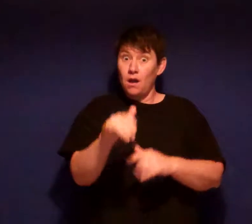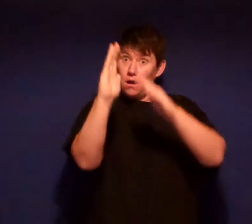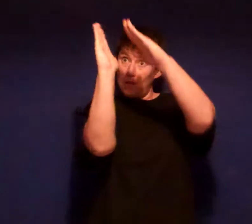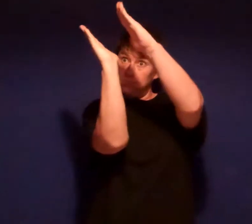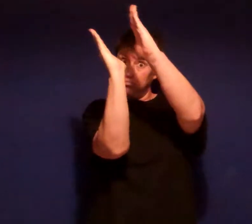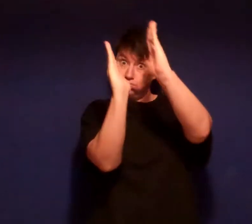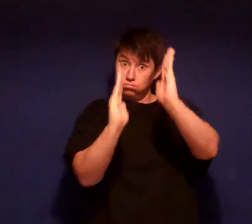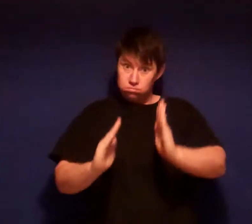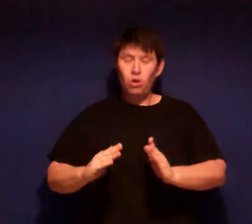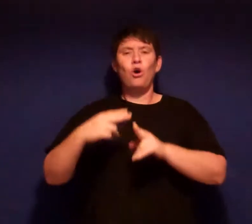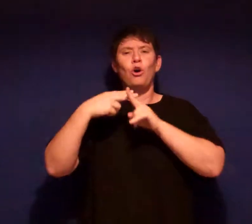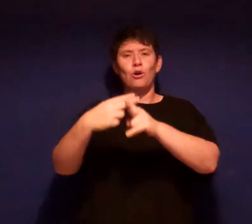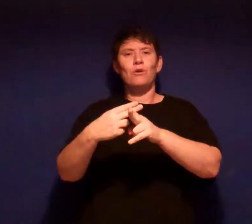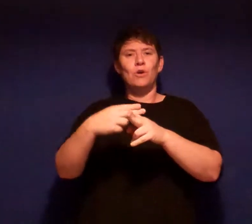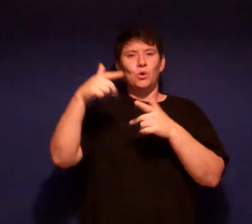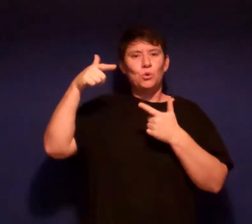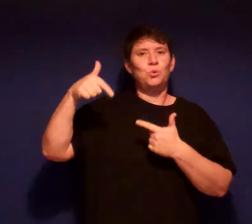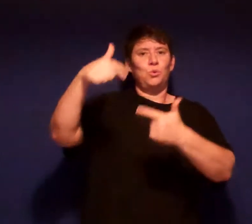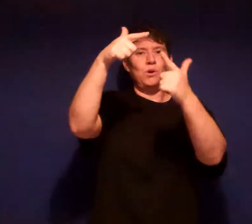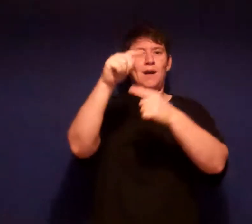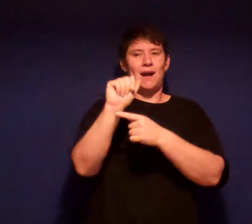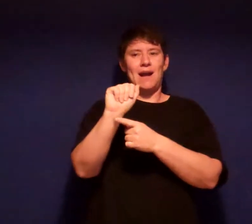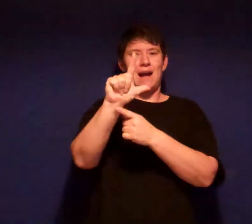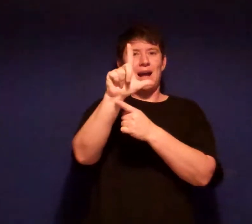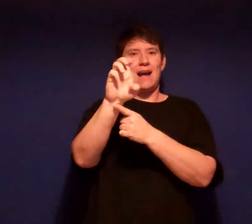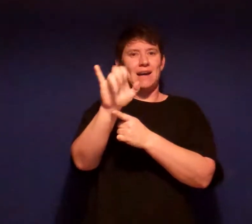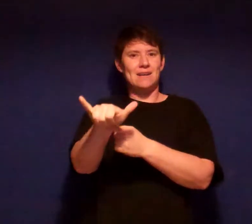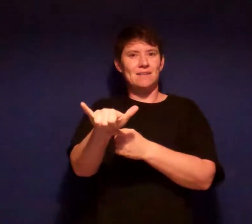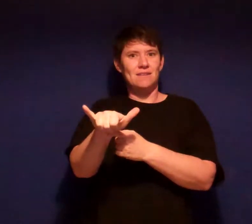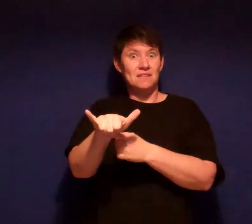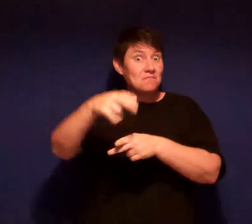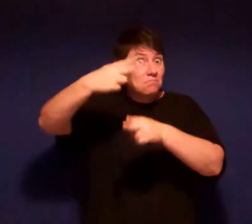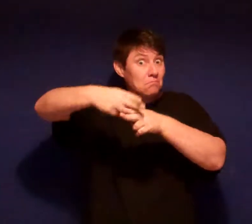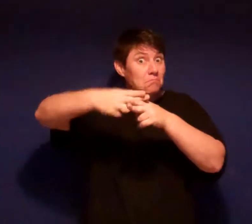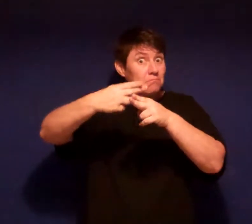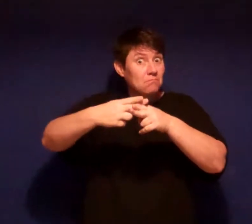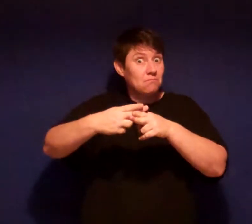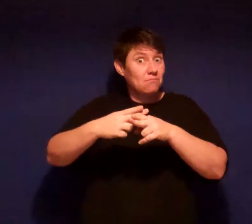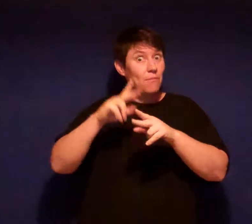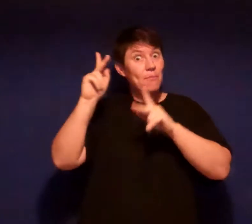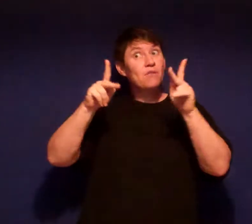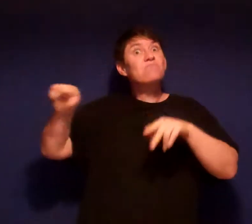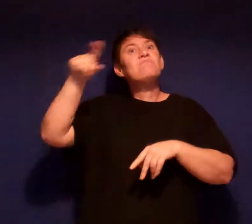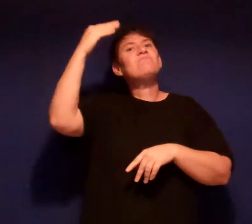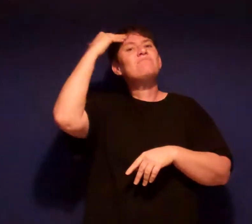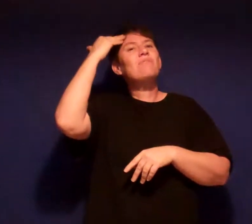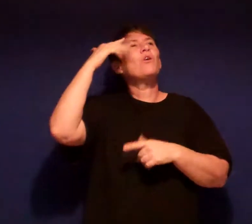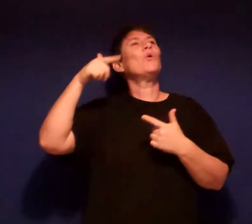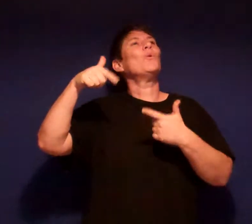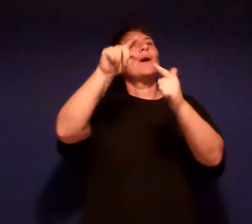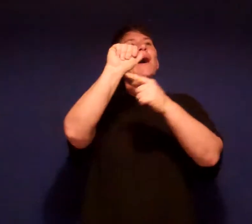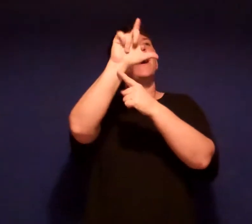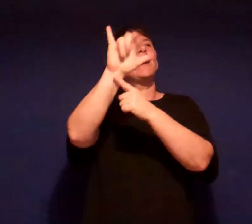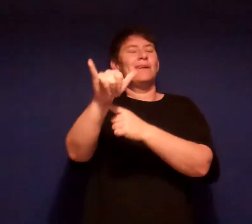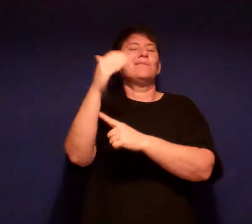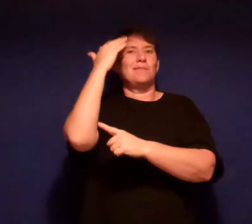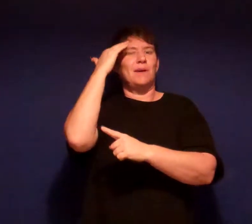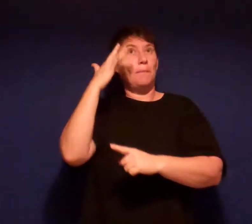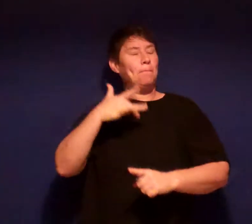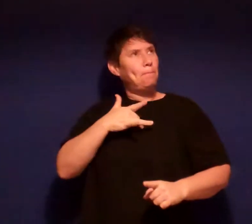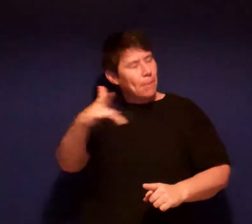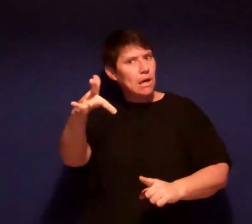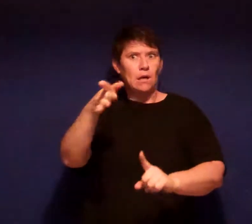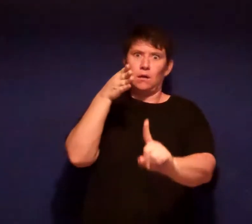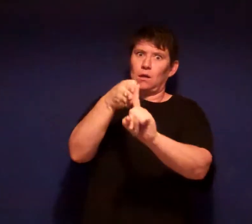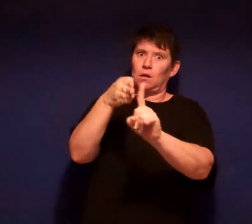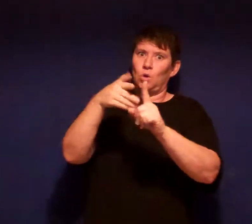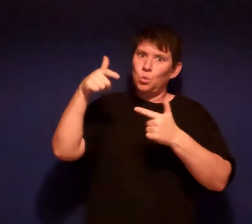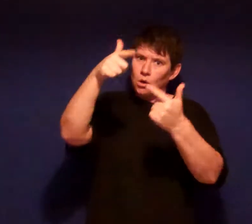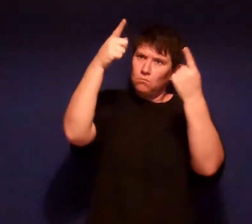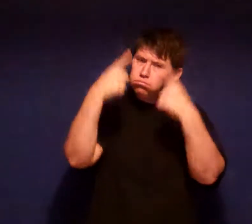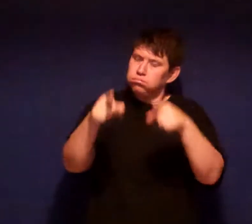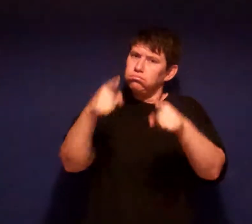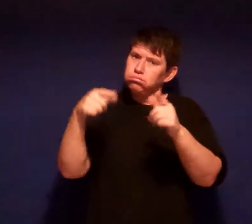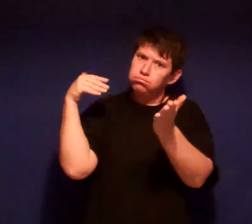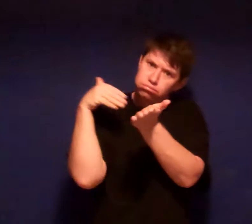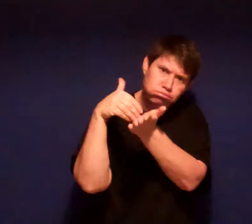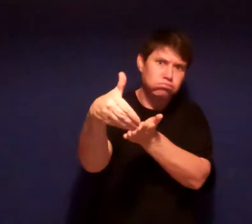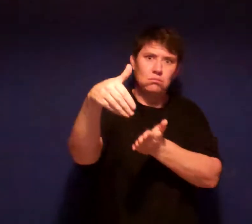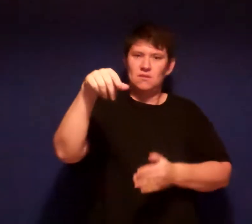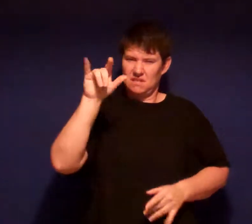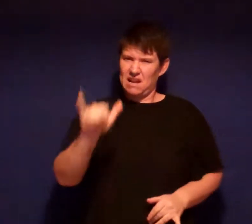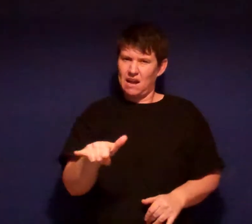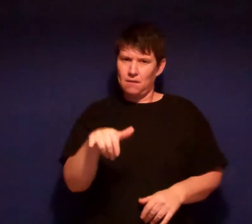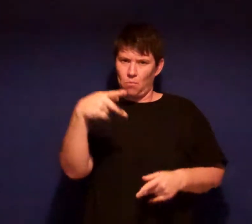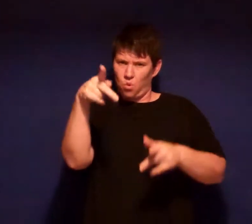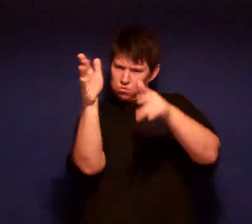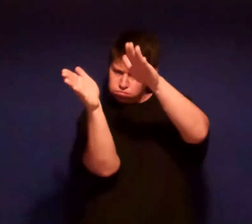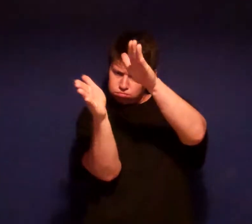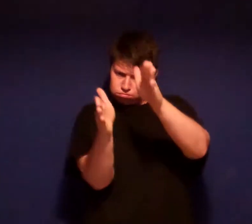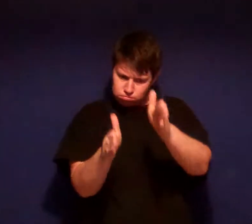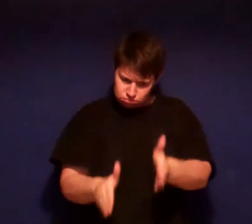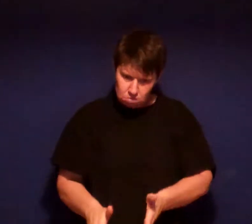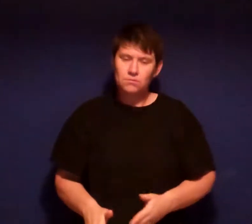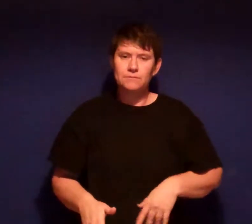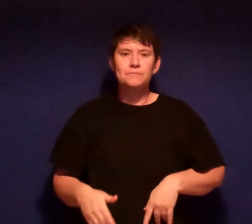The area highlighted in purple has come to be known as Tornado Alley.